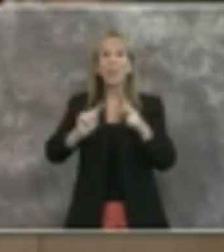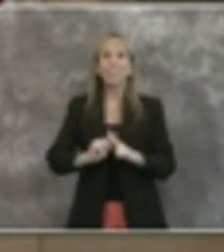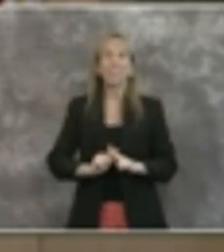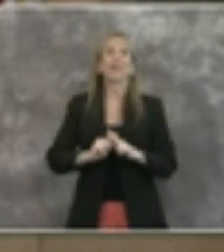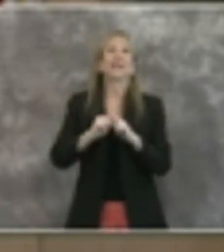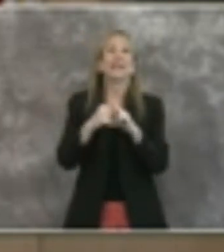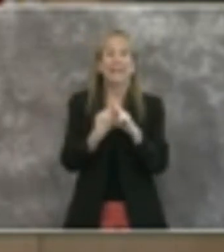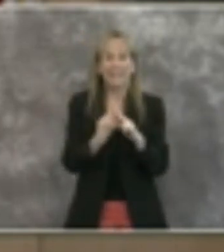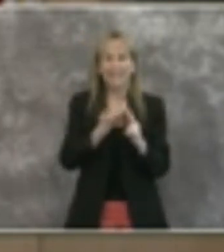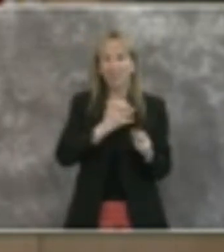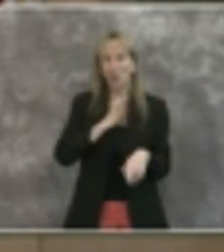WHOLE COVID-19 PANDEMIC